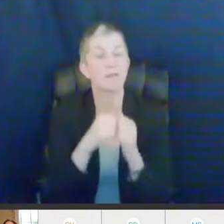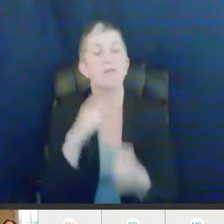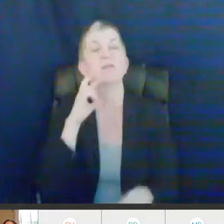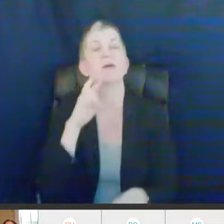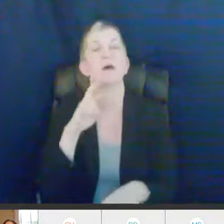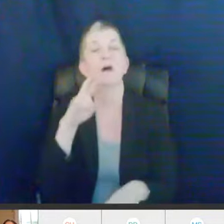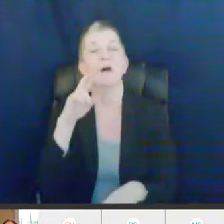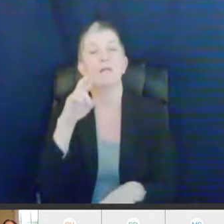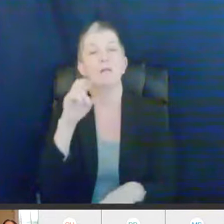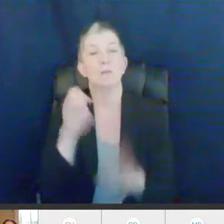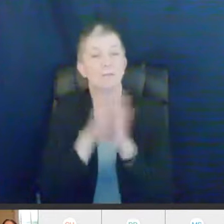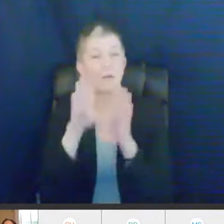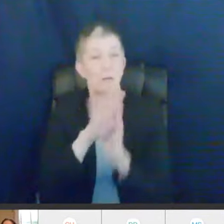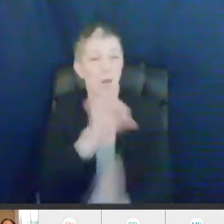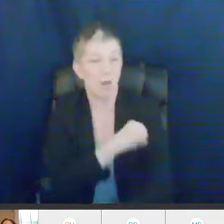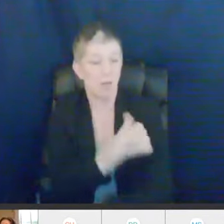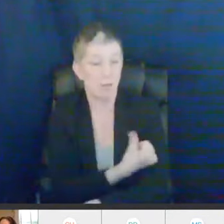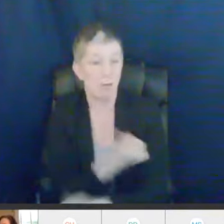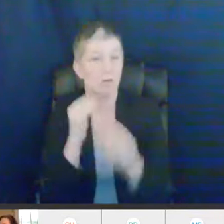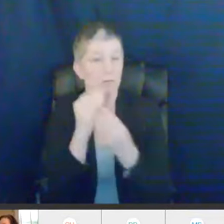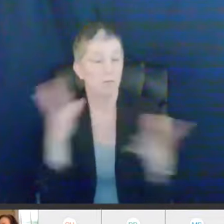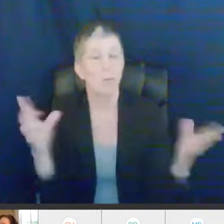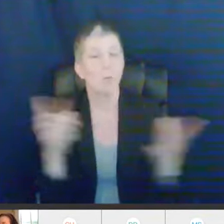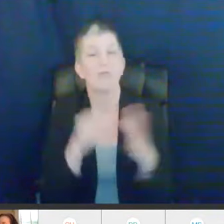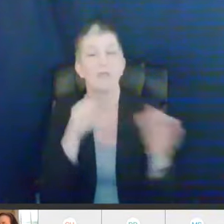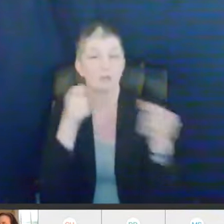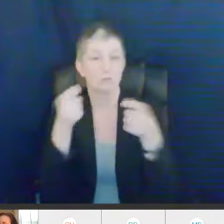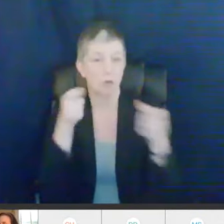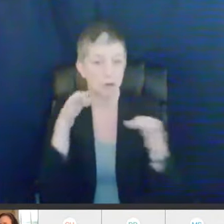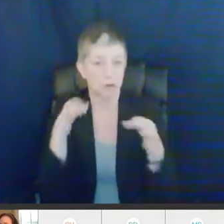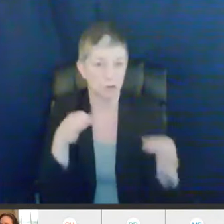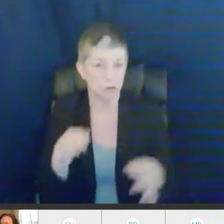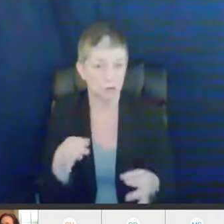County with grant contracting instructions and the RTA will continue